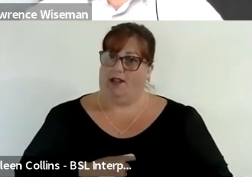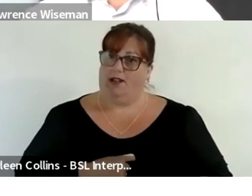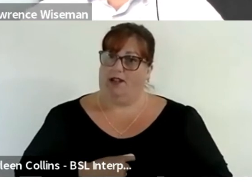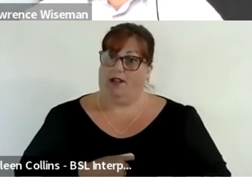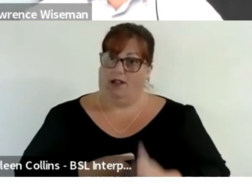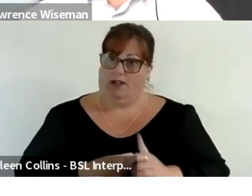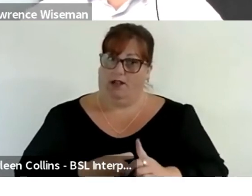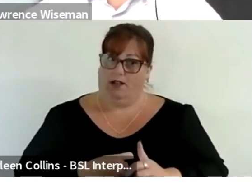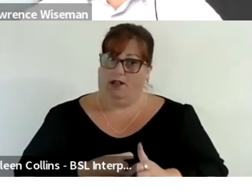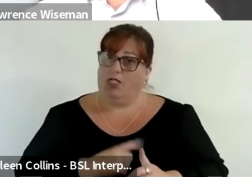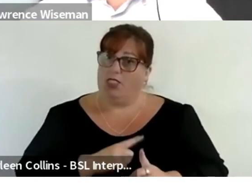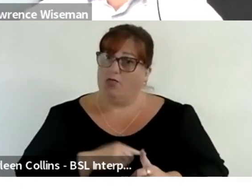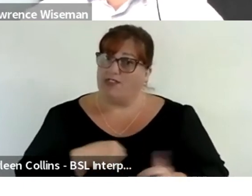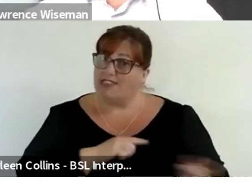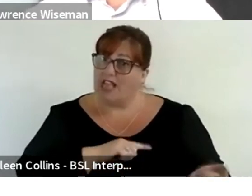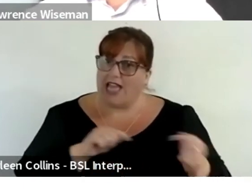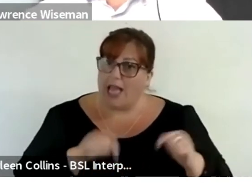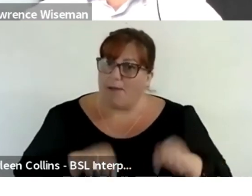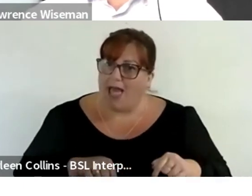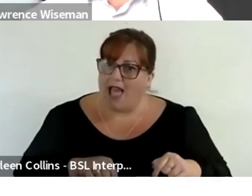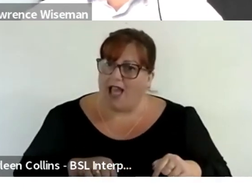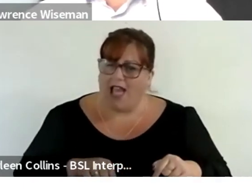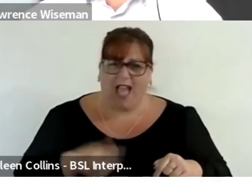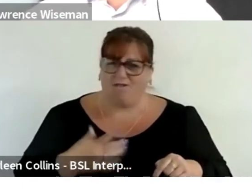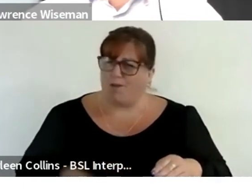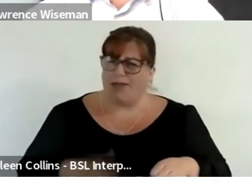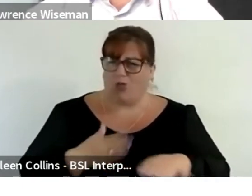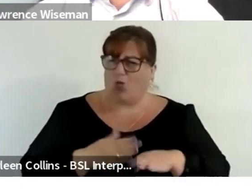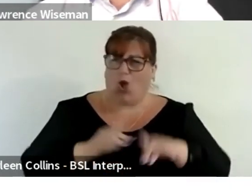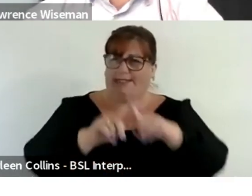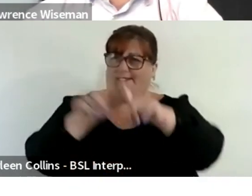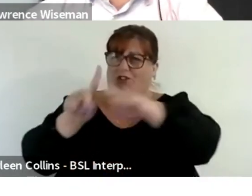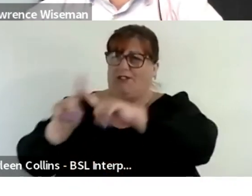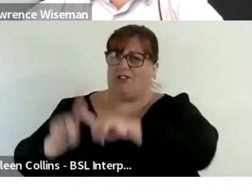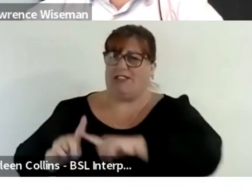other organisations, other large organisations, I made the decision to